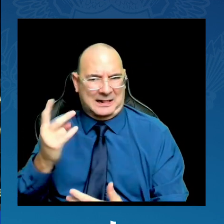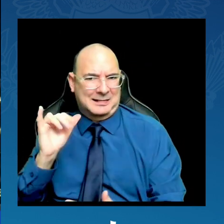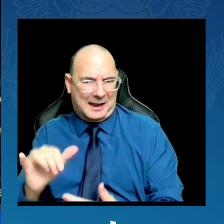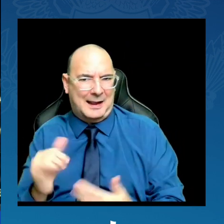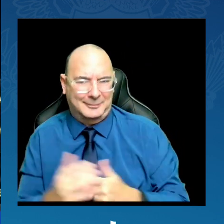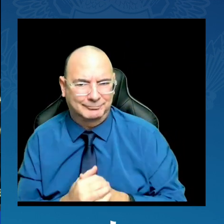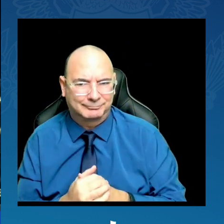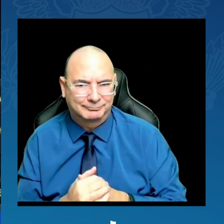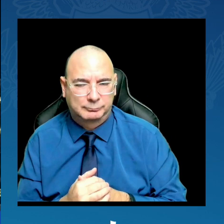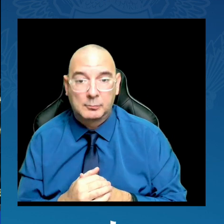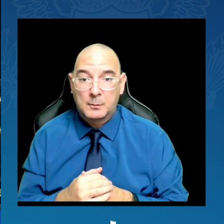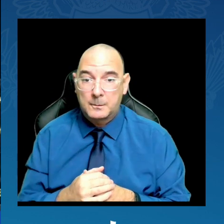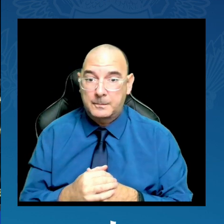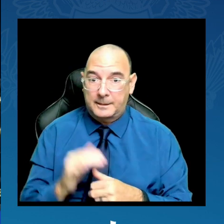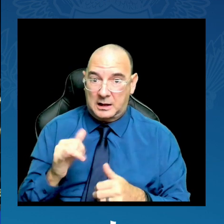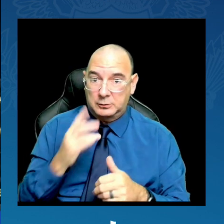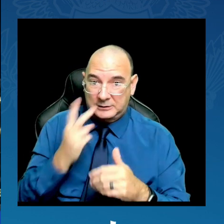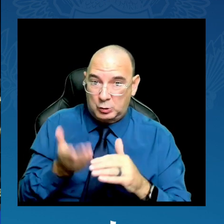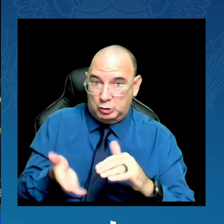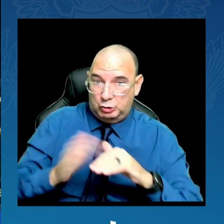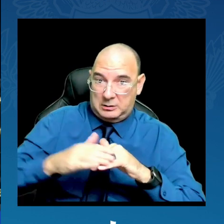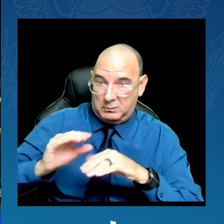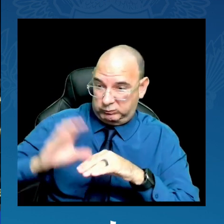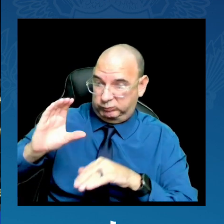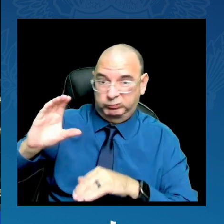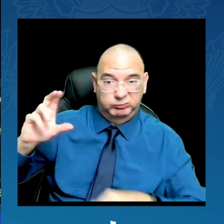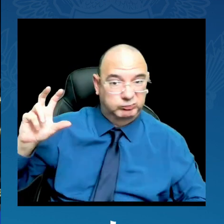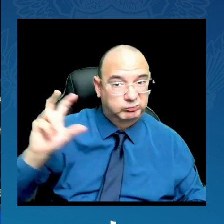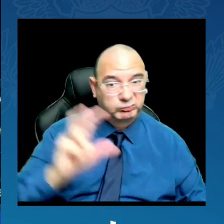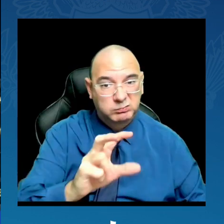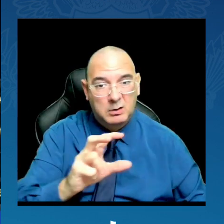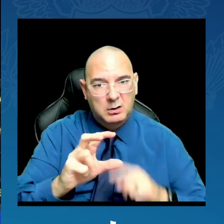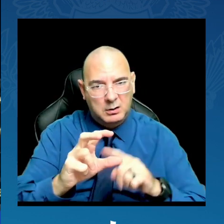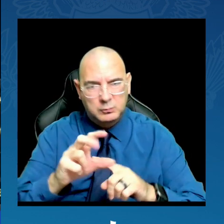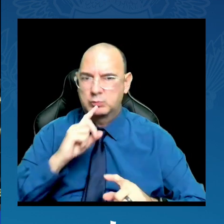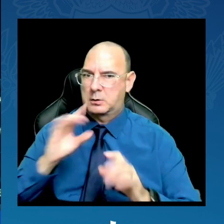is very meaningful in terms of our commitment to space exploration and our space program.